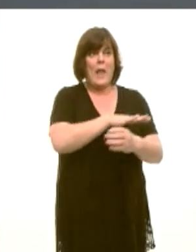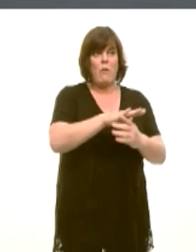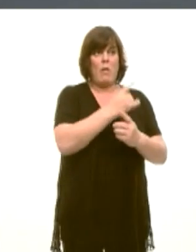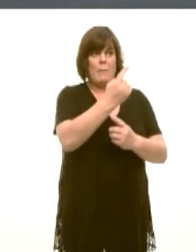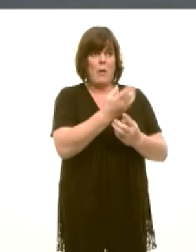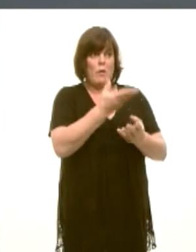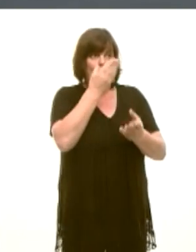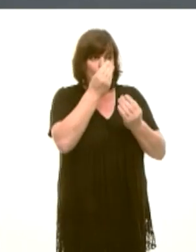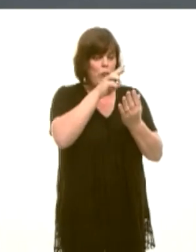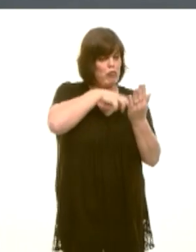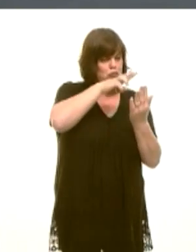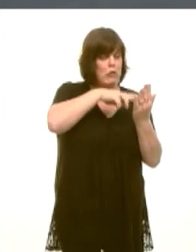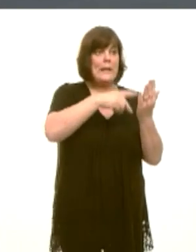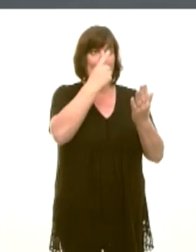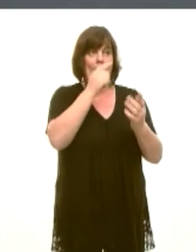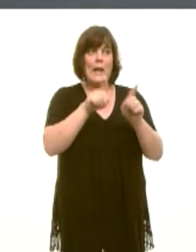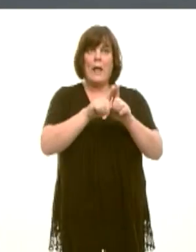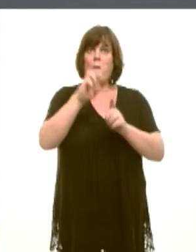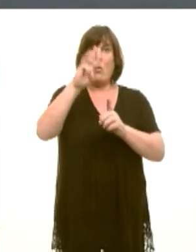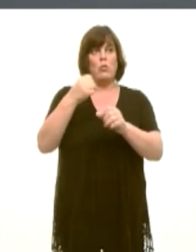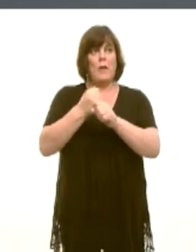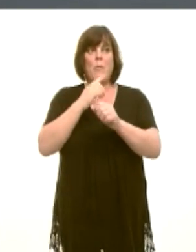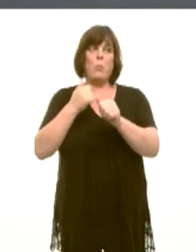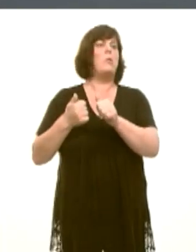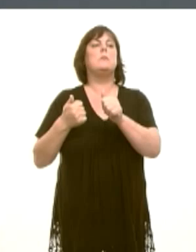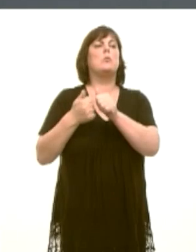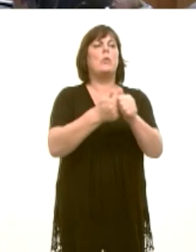commit the Welsh Government to signing up to the Read On. Get On campaign?